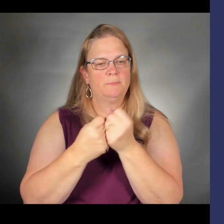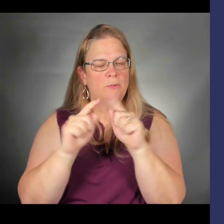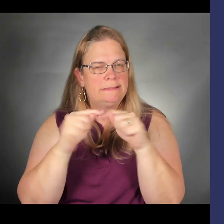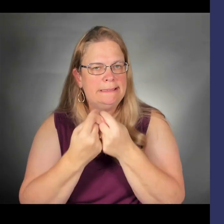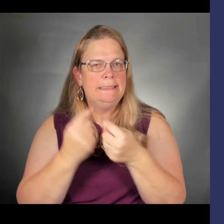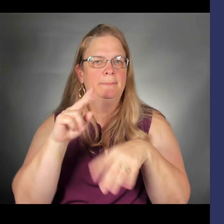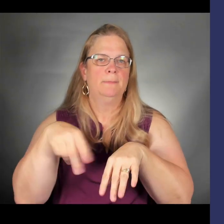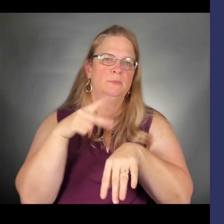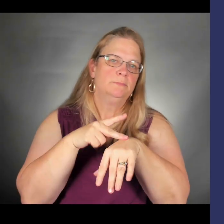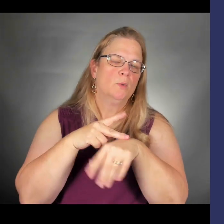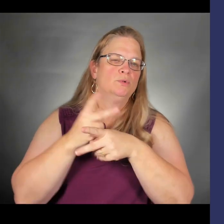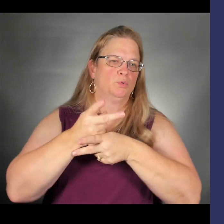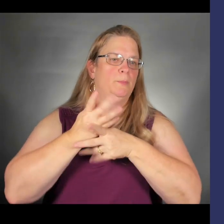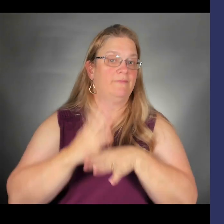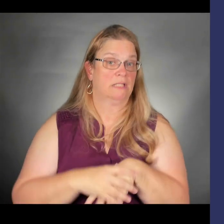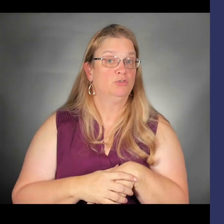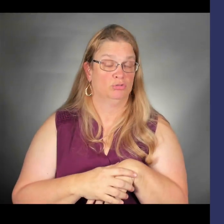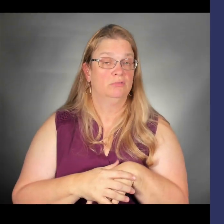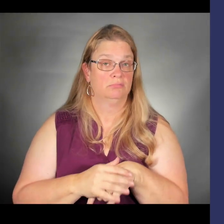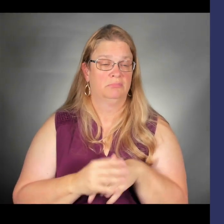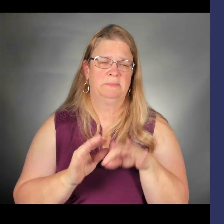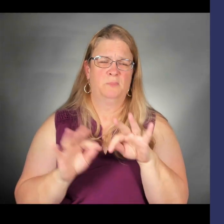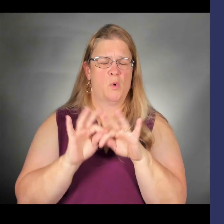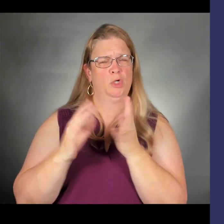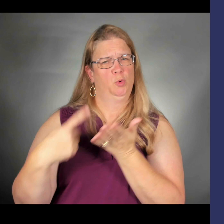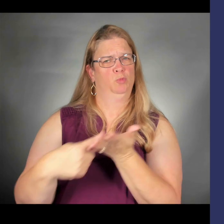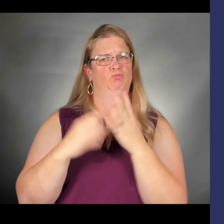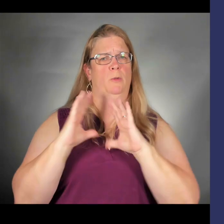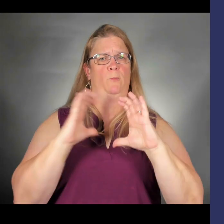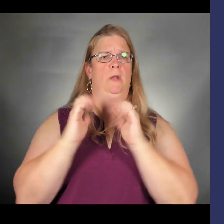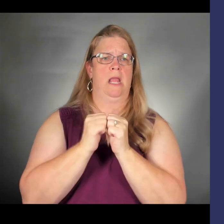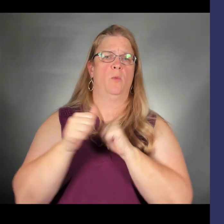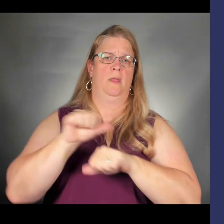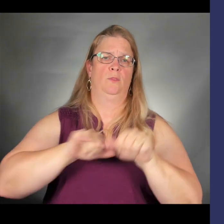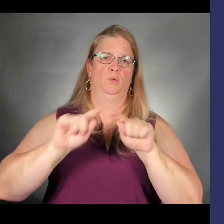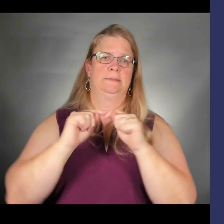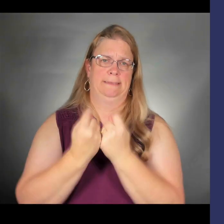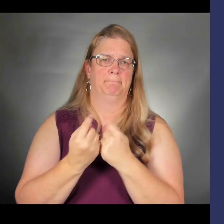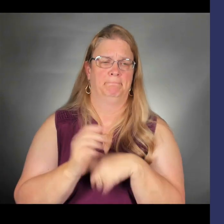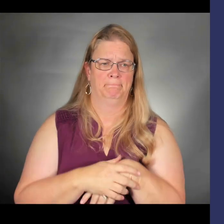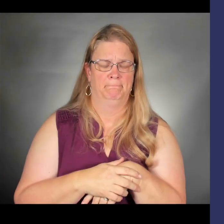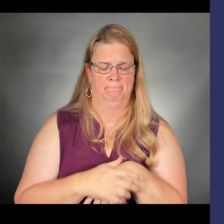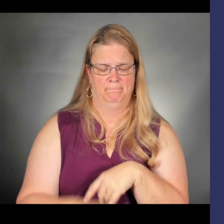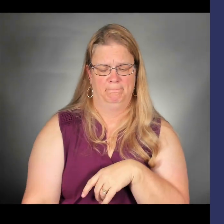behaviors or concerns to appropriate staff, including counselors, behavior support team, principals, and others.